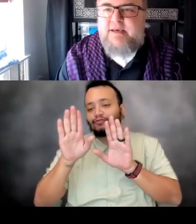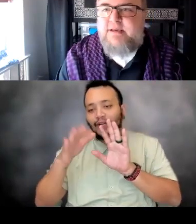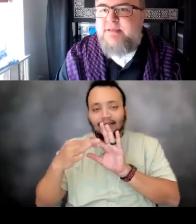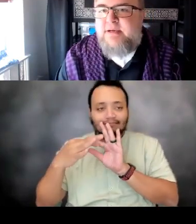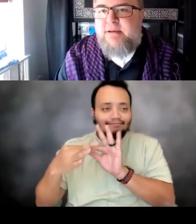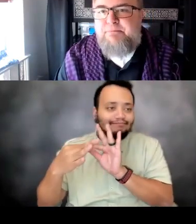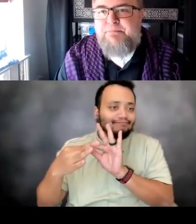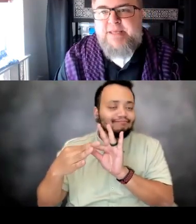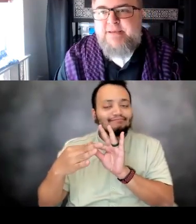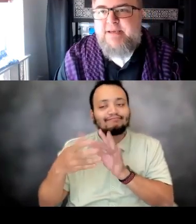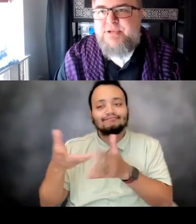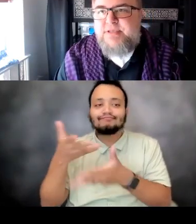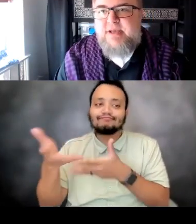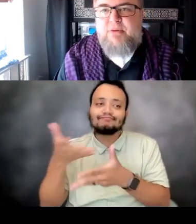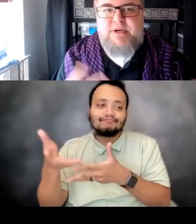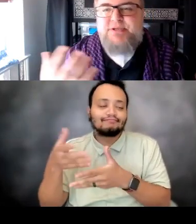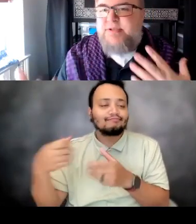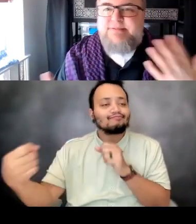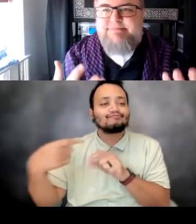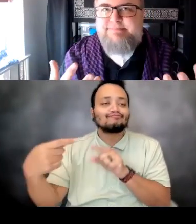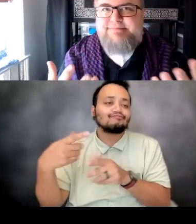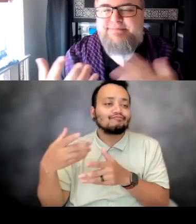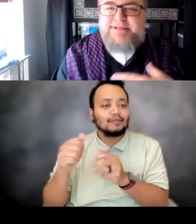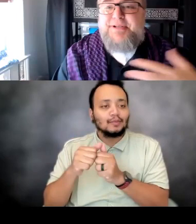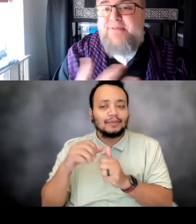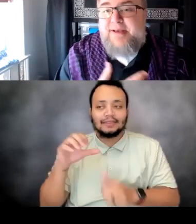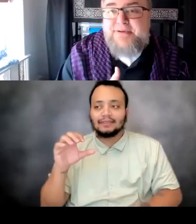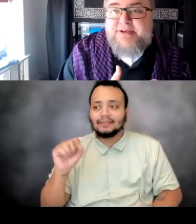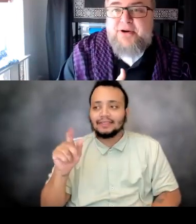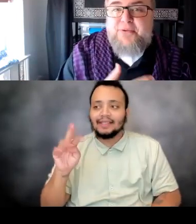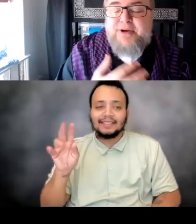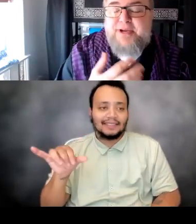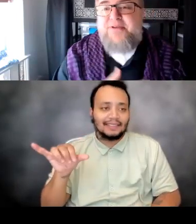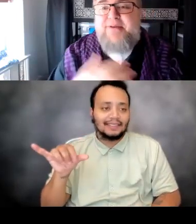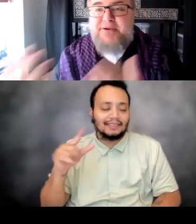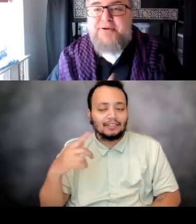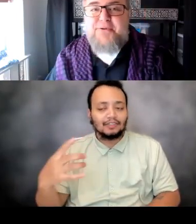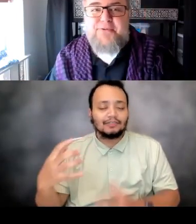and just how much she values our work and we value her work.